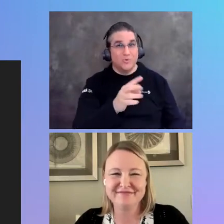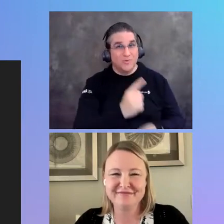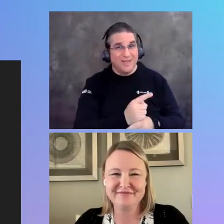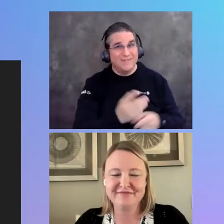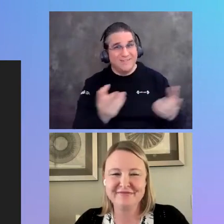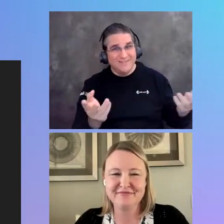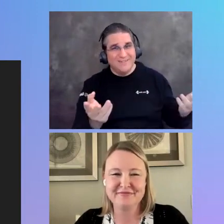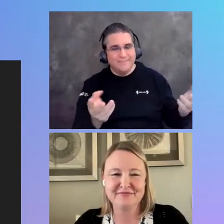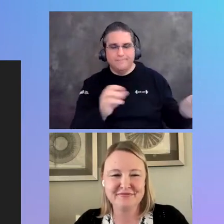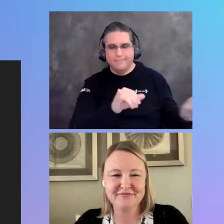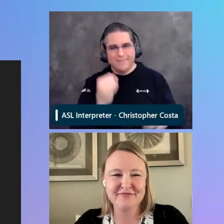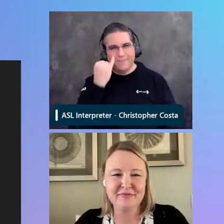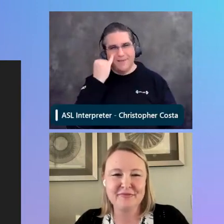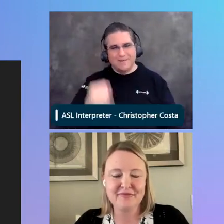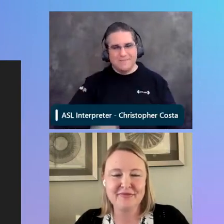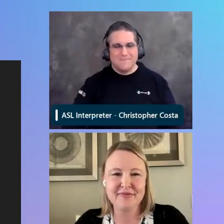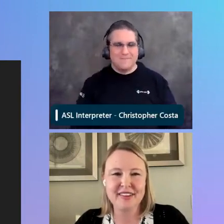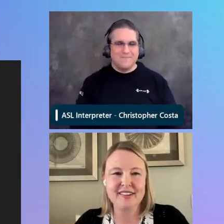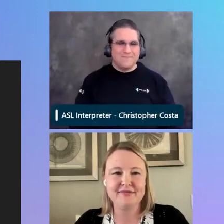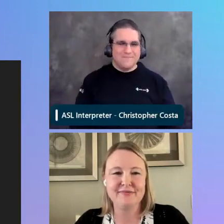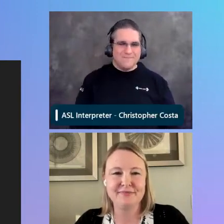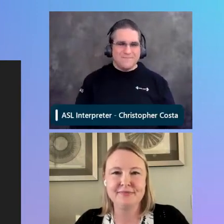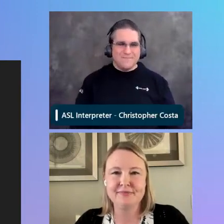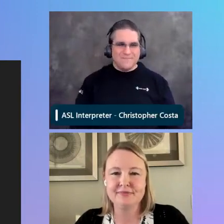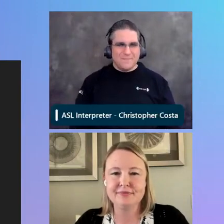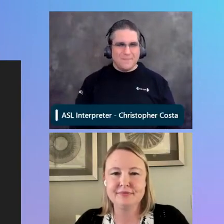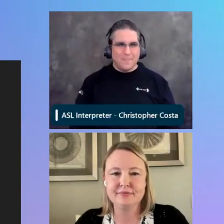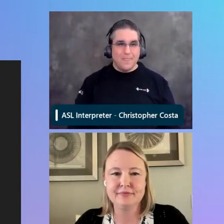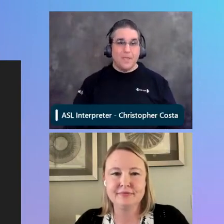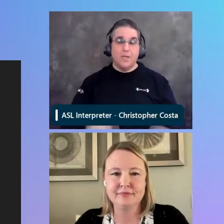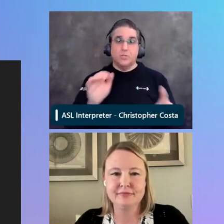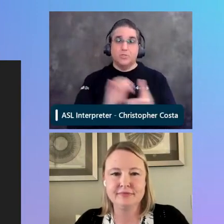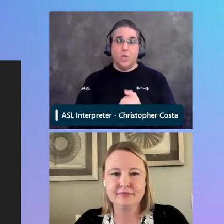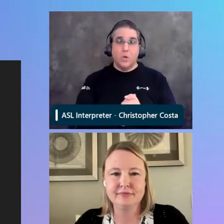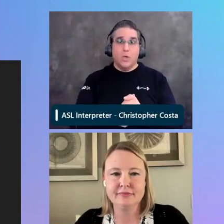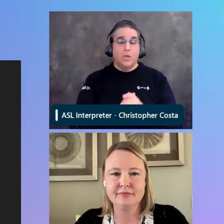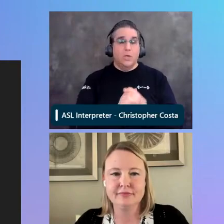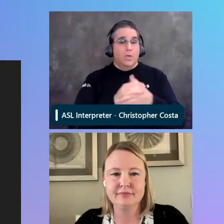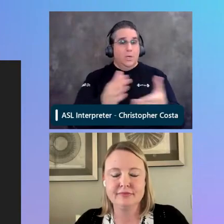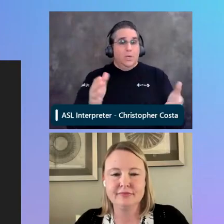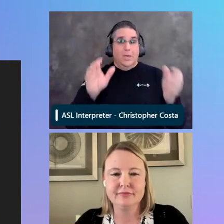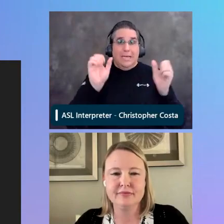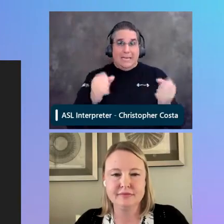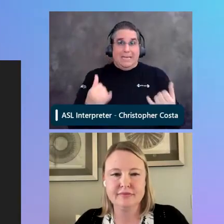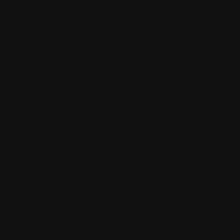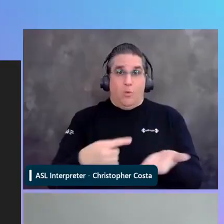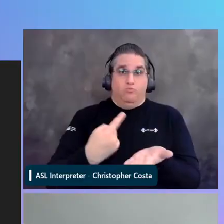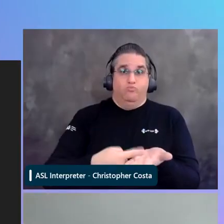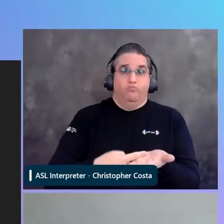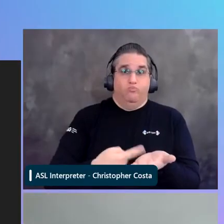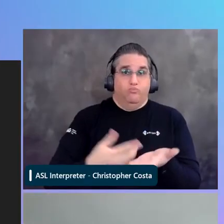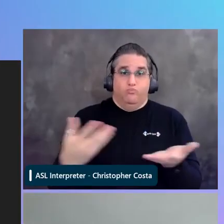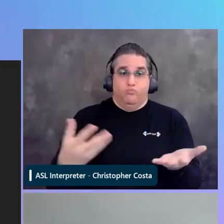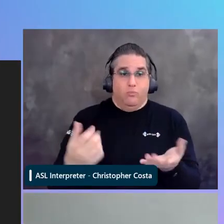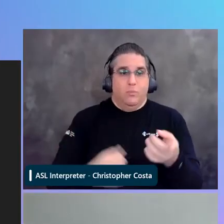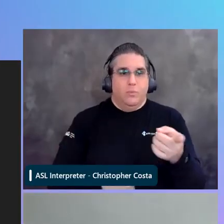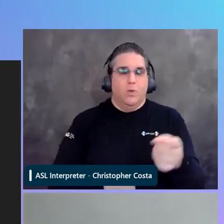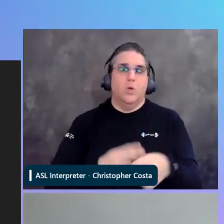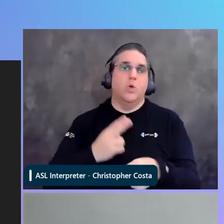So to that end, we can talk a little bit more about using